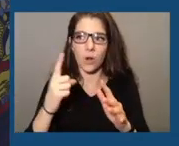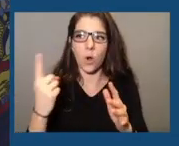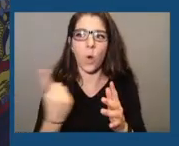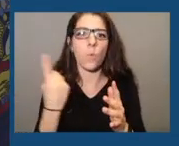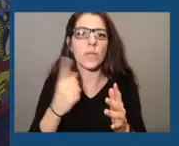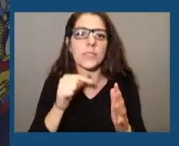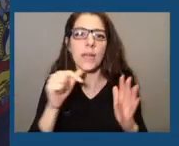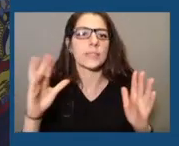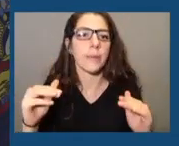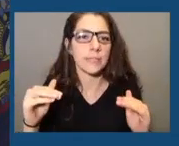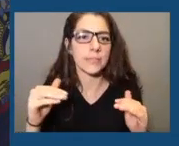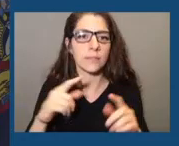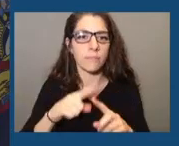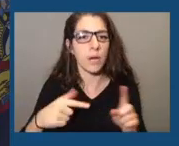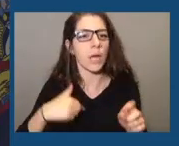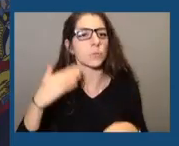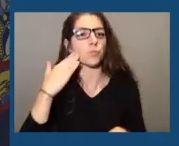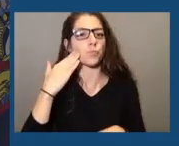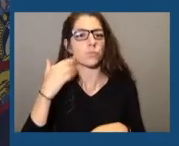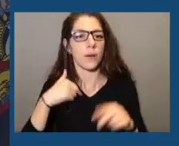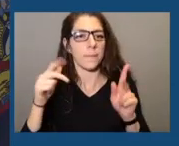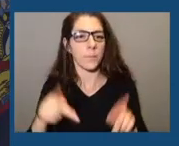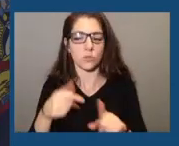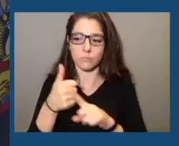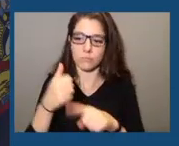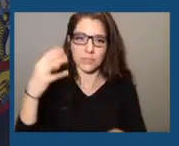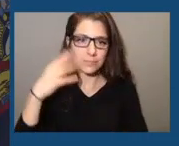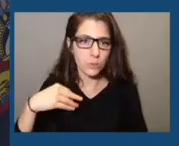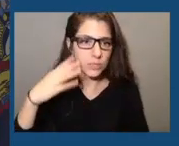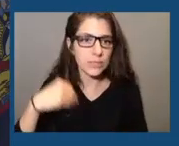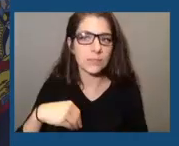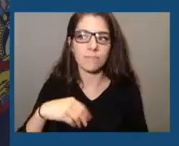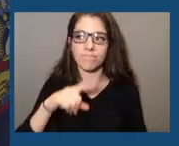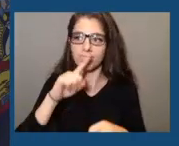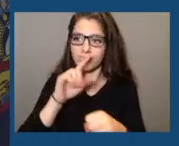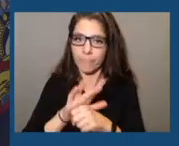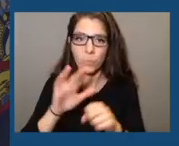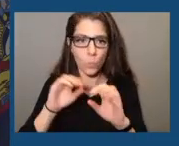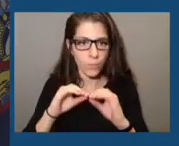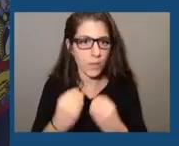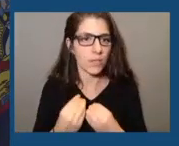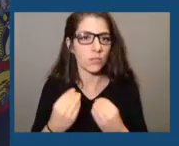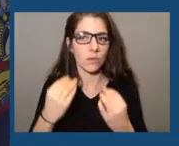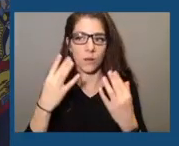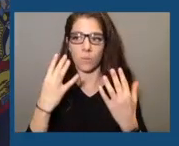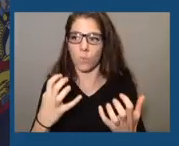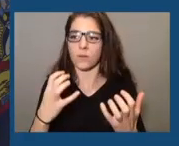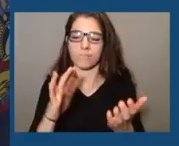But I knew that I had an individual whose experience who is committed to this organization. I want to give everyone and give a round of applause to